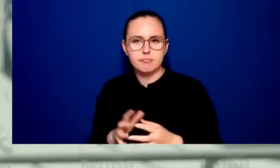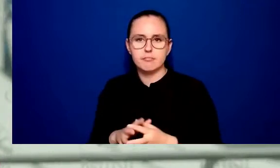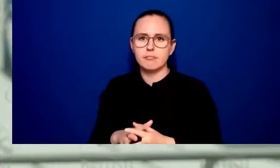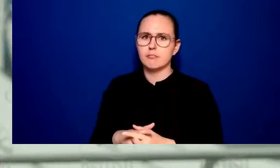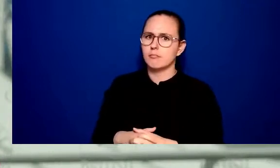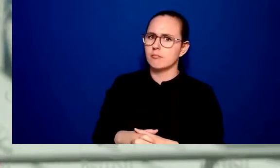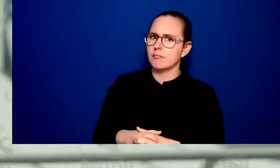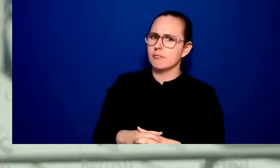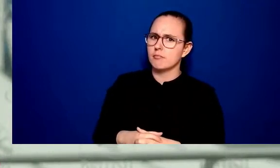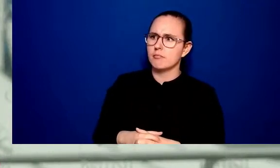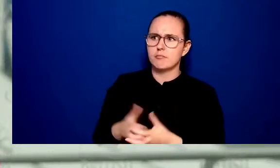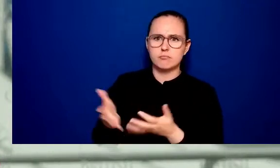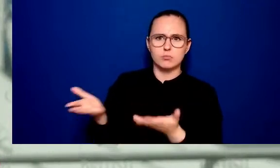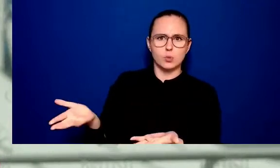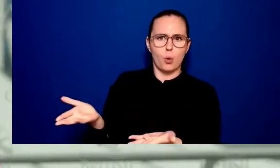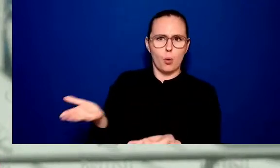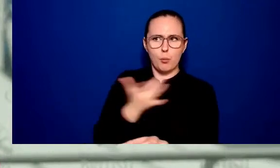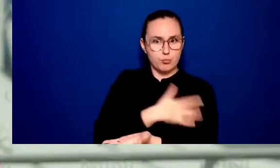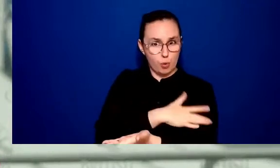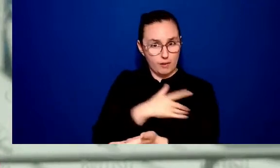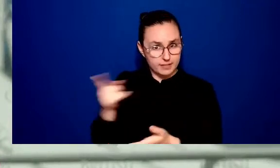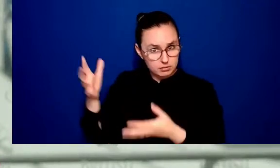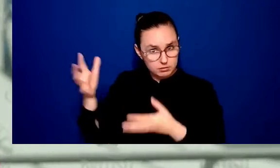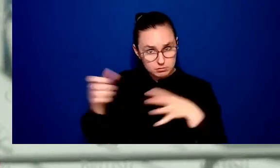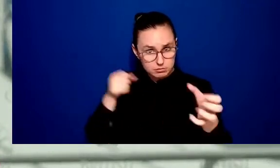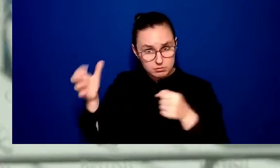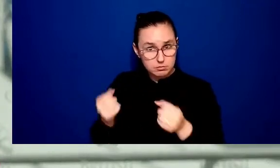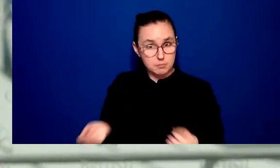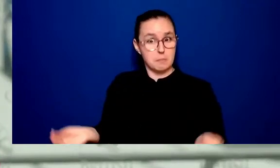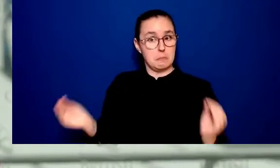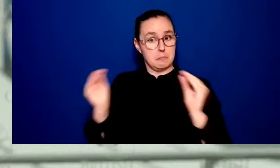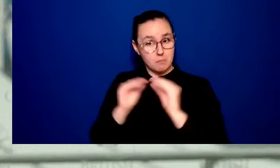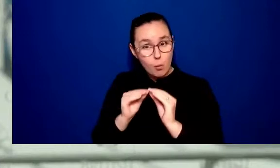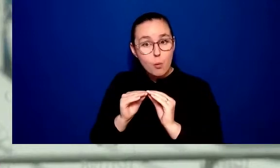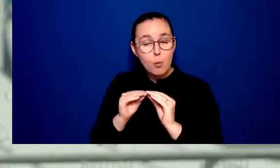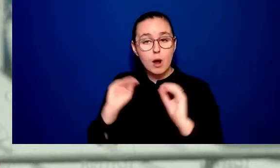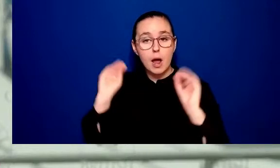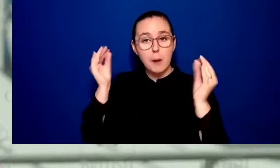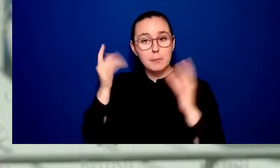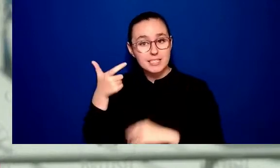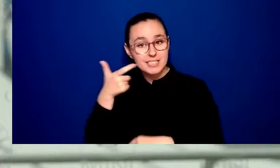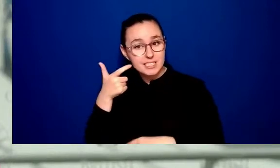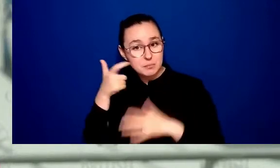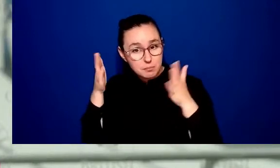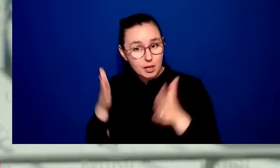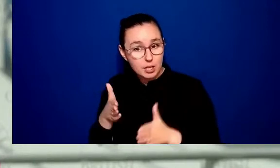dispatchers. But I guess the